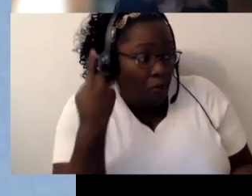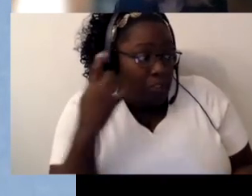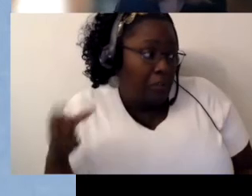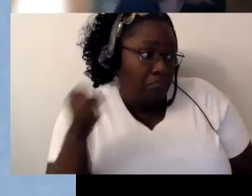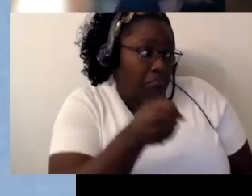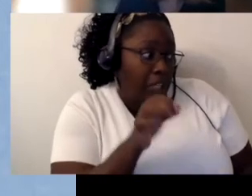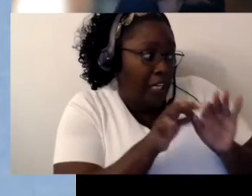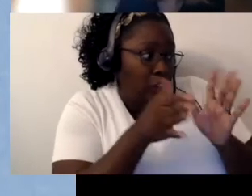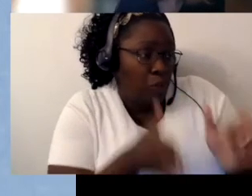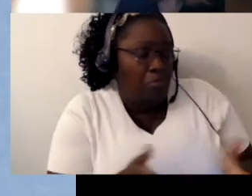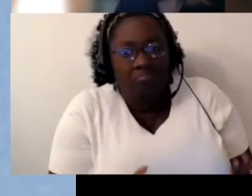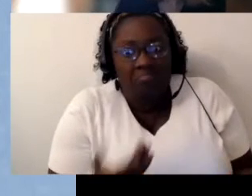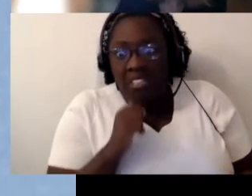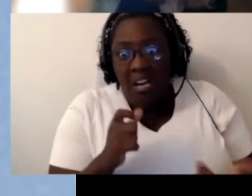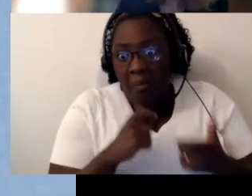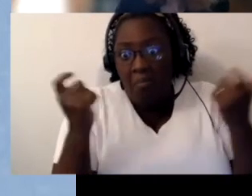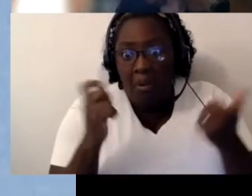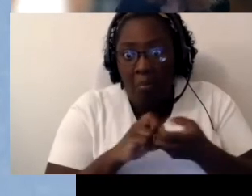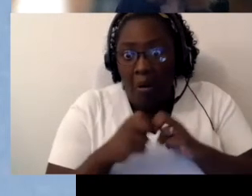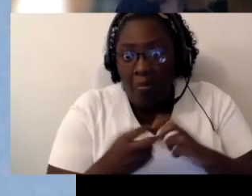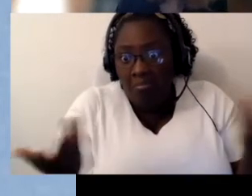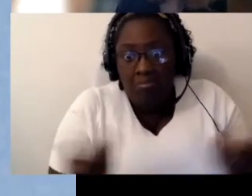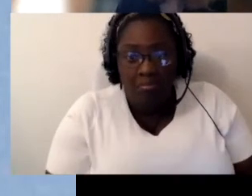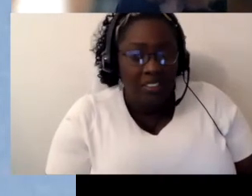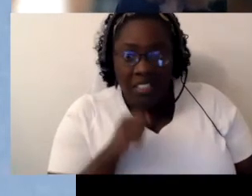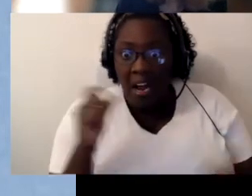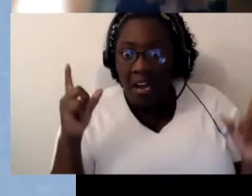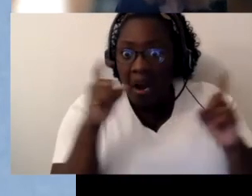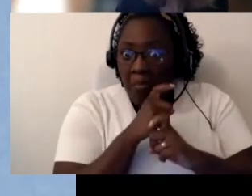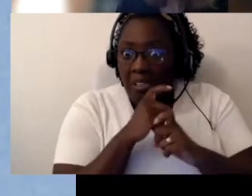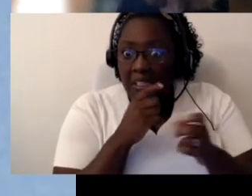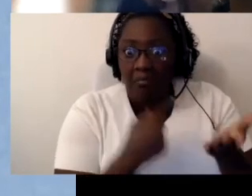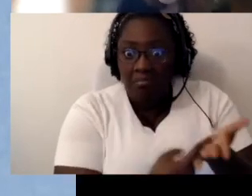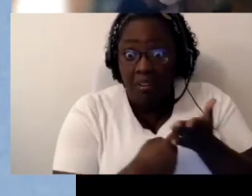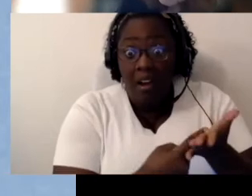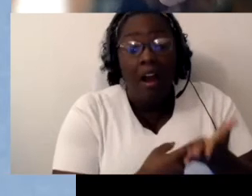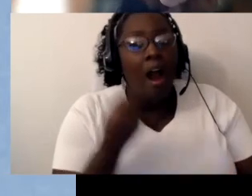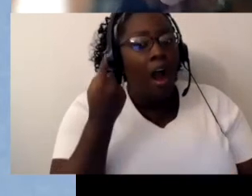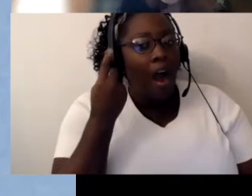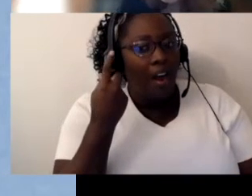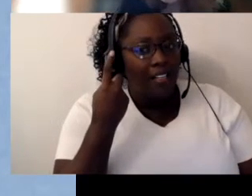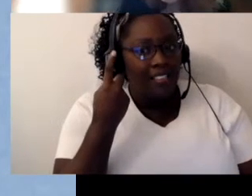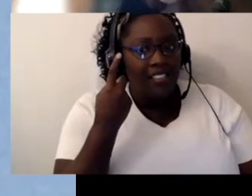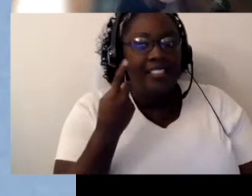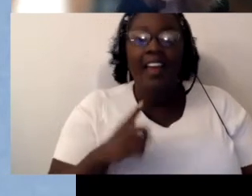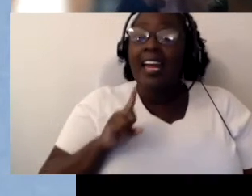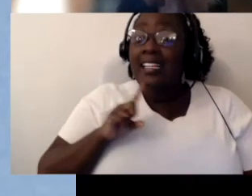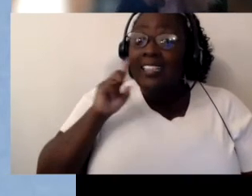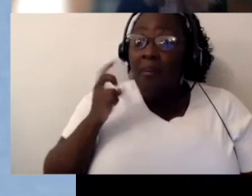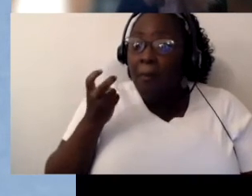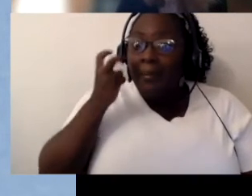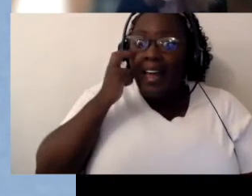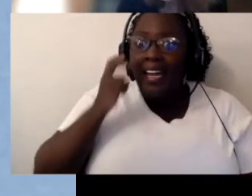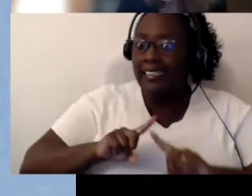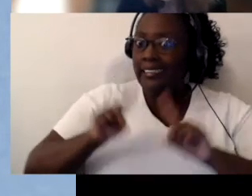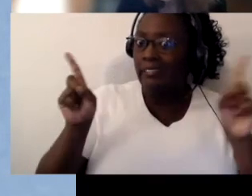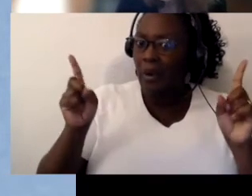not a big, huge you know complicated discussion it seems like in this field it's more complicated